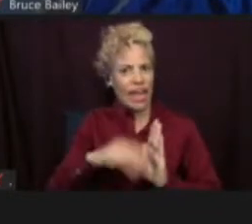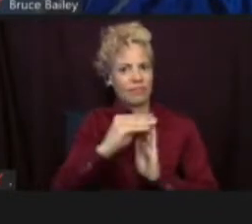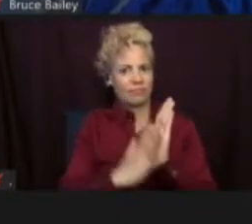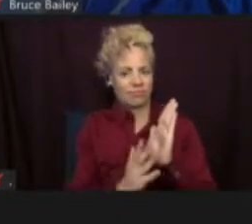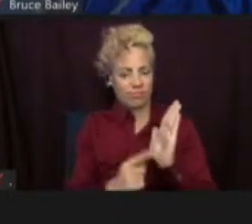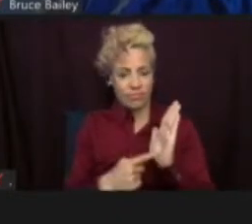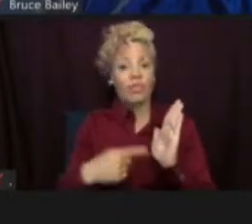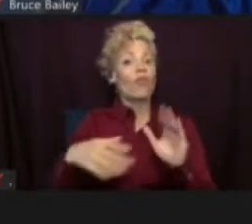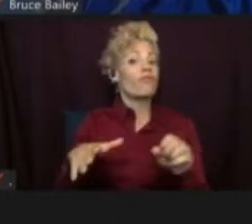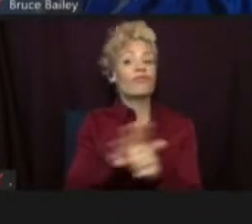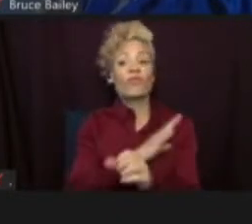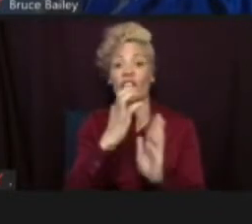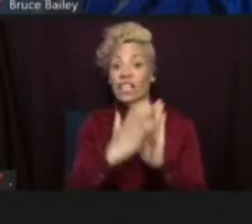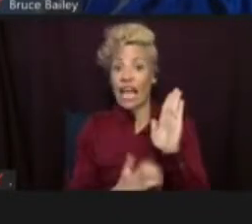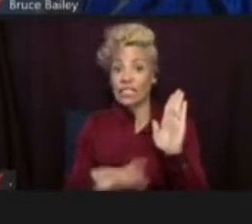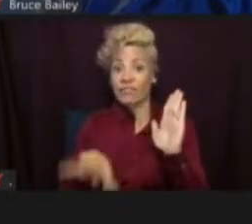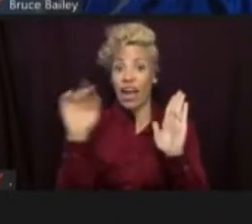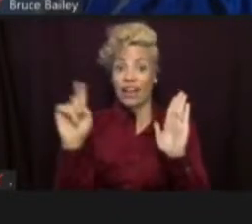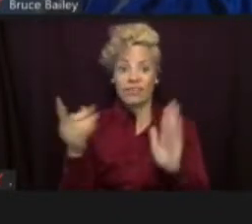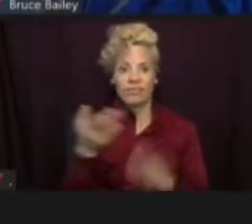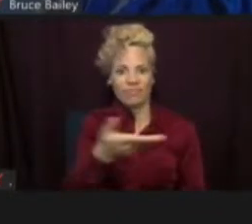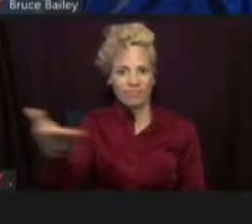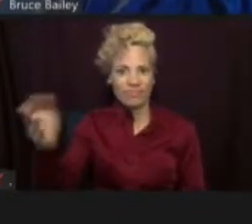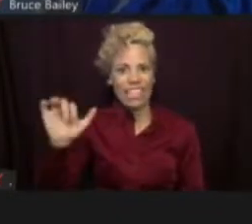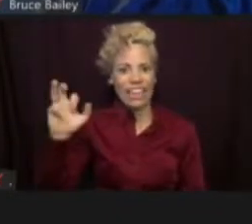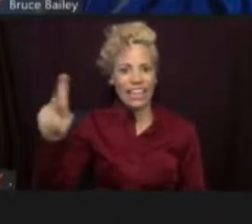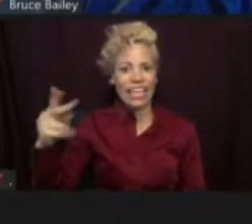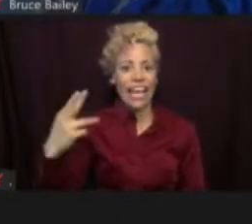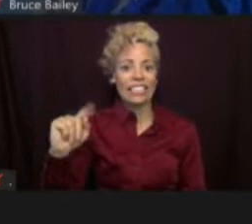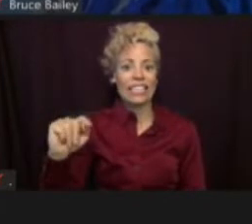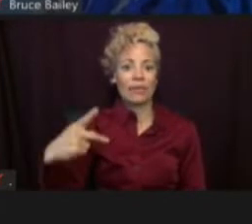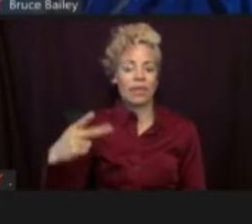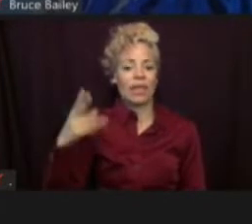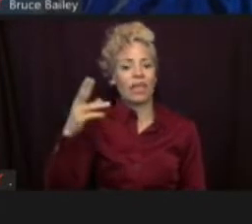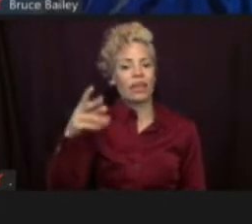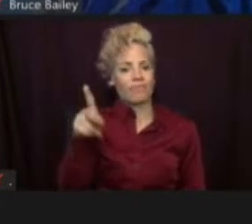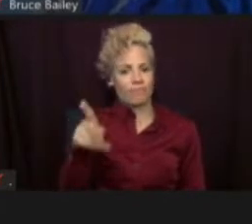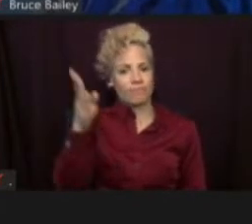at http:/section508.gov/blog/making-agency-